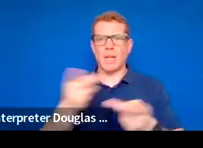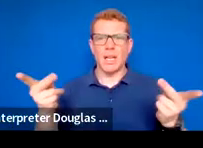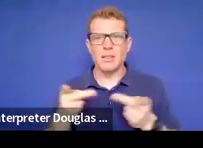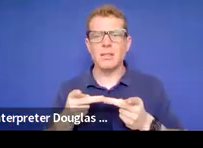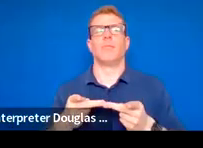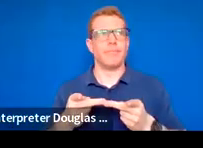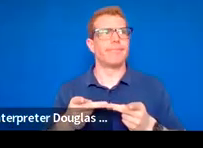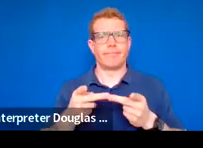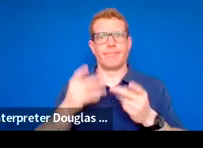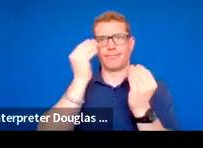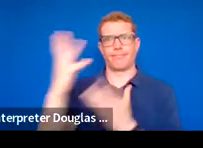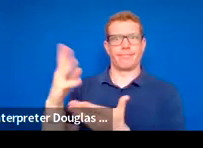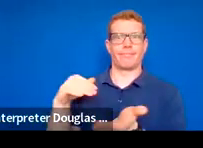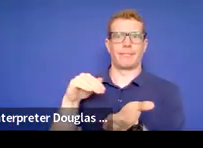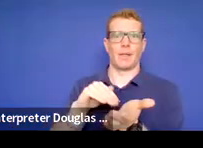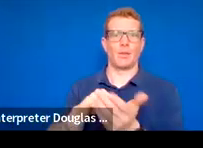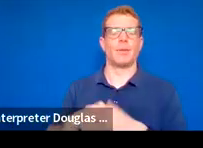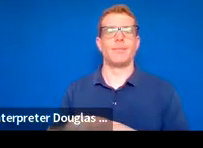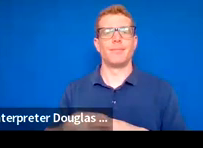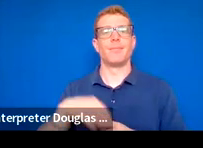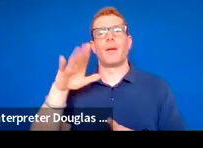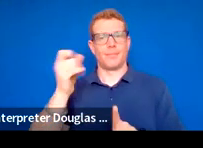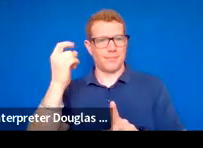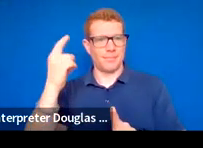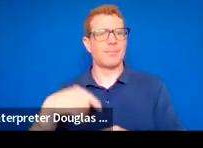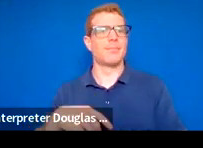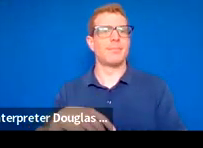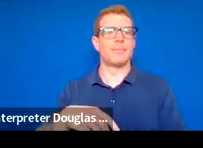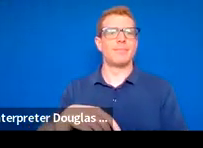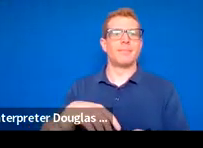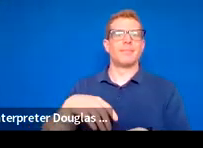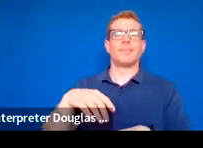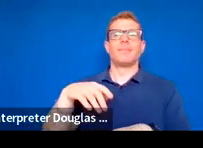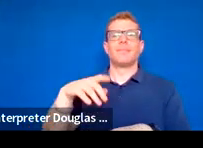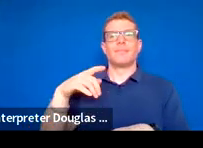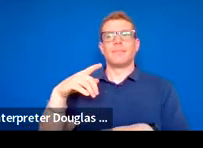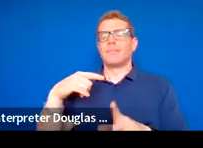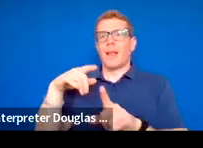I love this eighth one because I know we all know old people who change their mood and behavior as we get older.